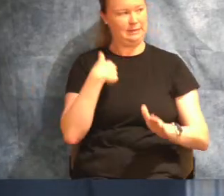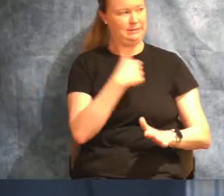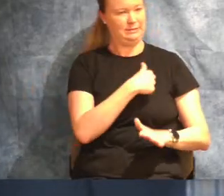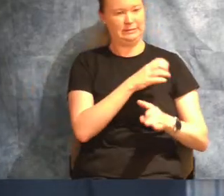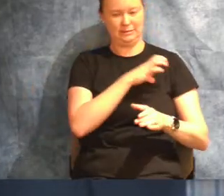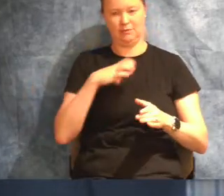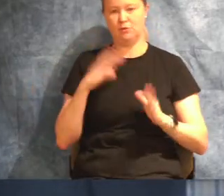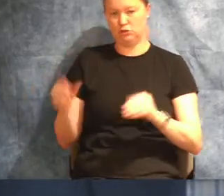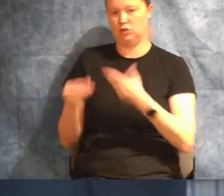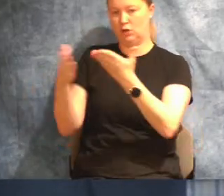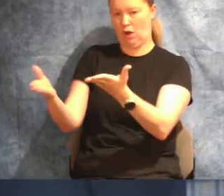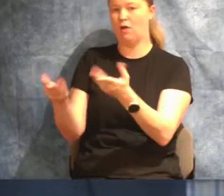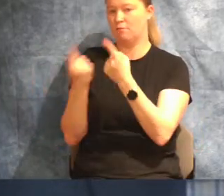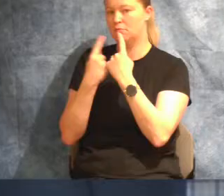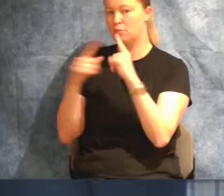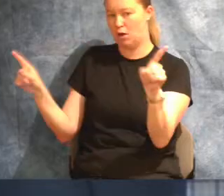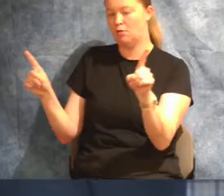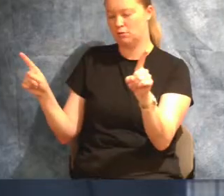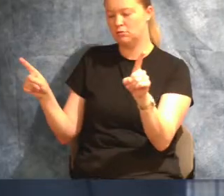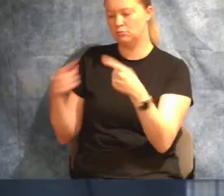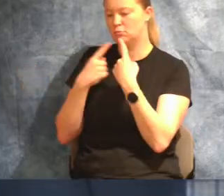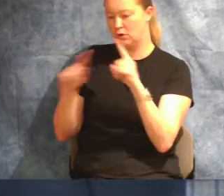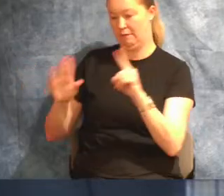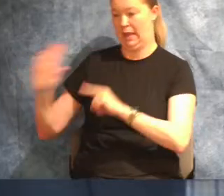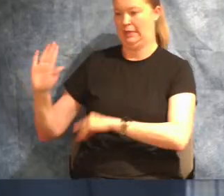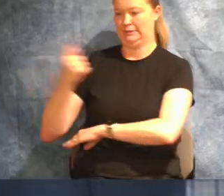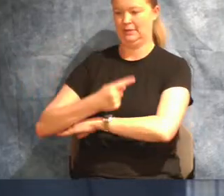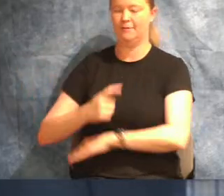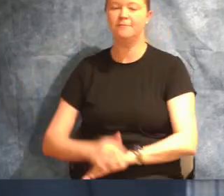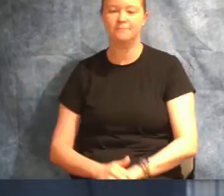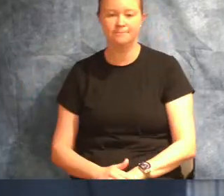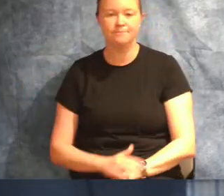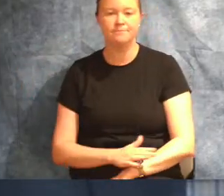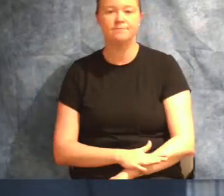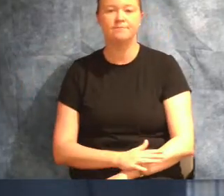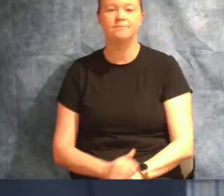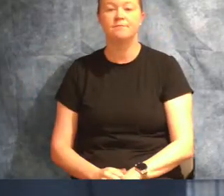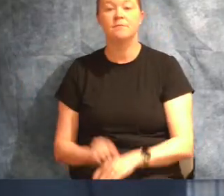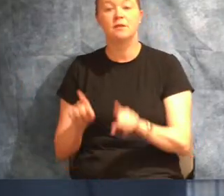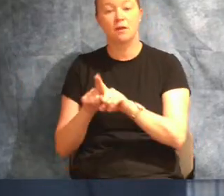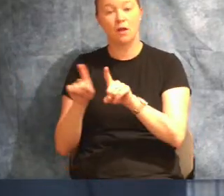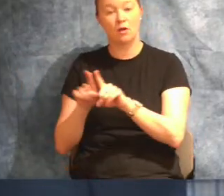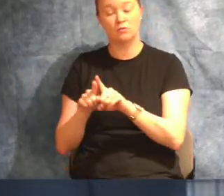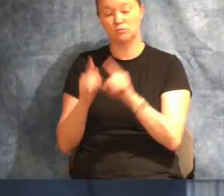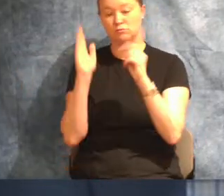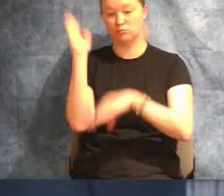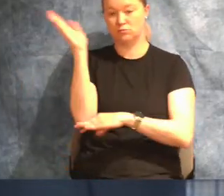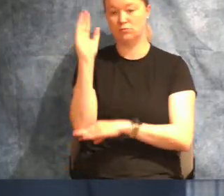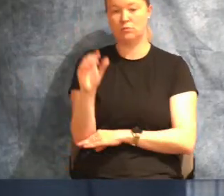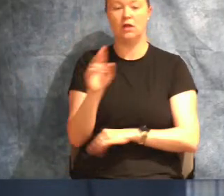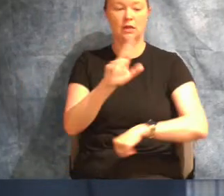that proclamation proclaiming his day. also spoke at the International Association of Black